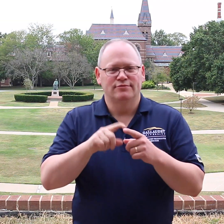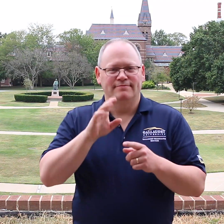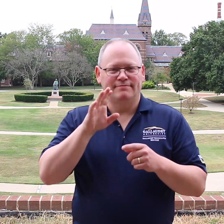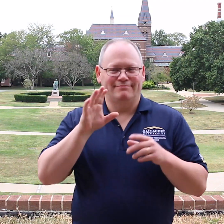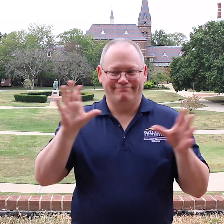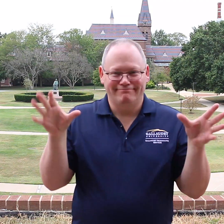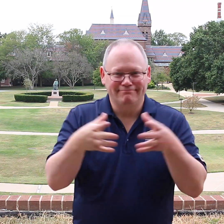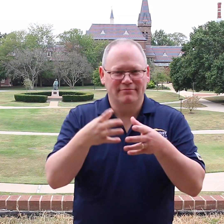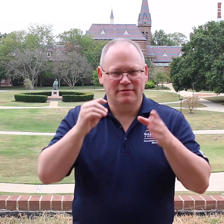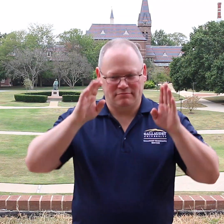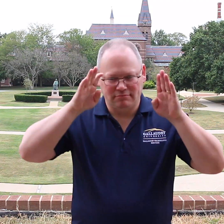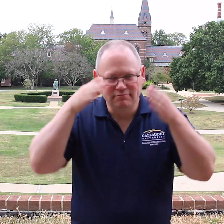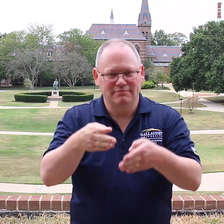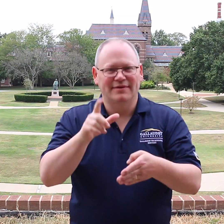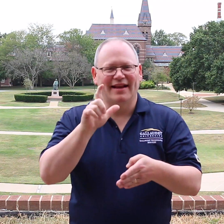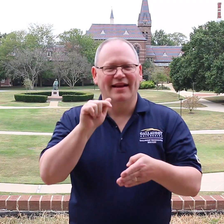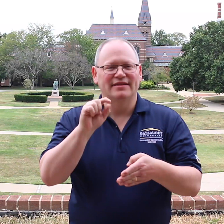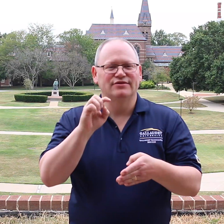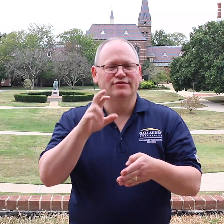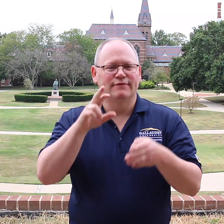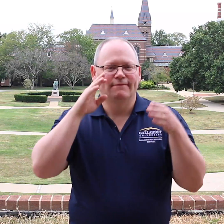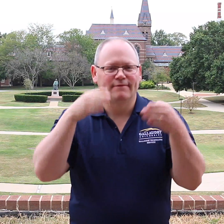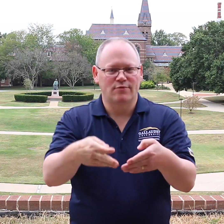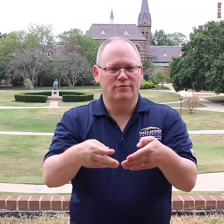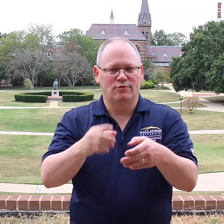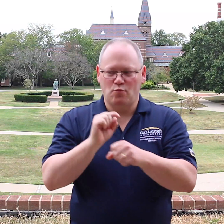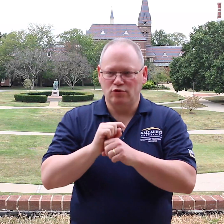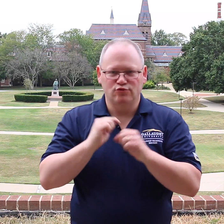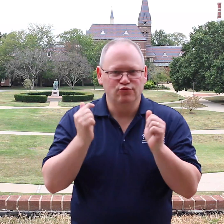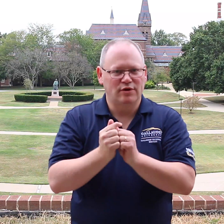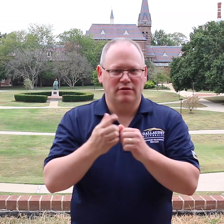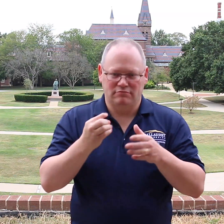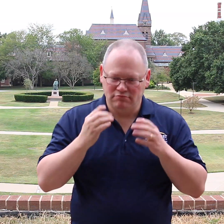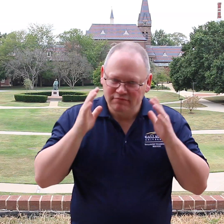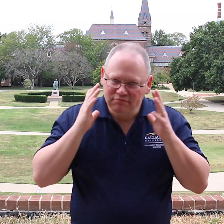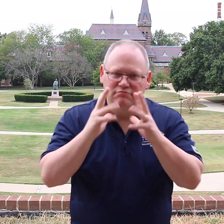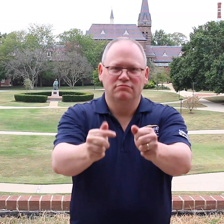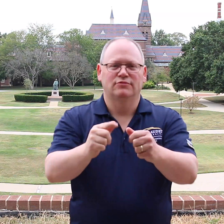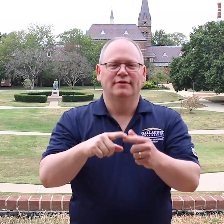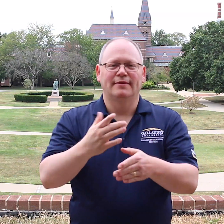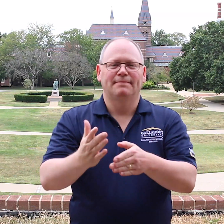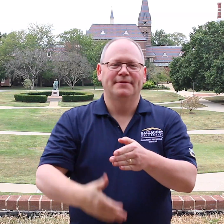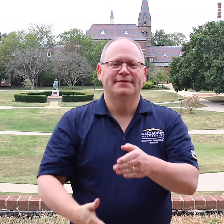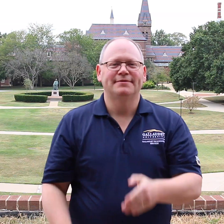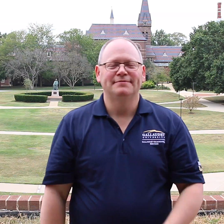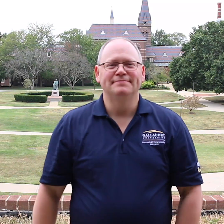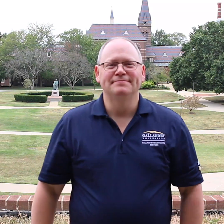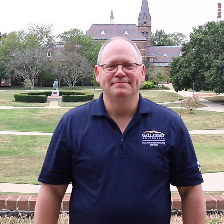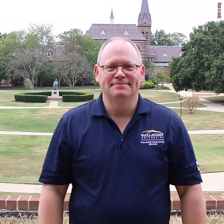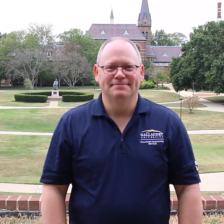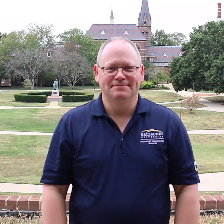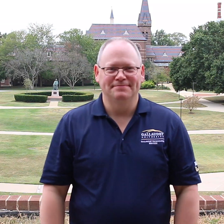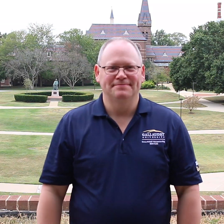They gave us an opportunity to come together and focus-- really, kind of laser focus-- to work together and get everything done to completion.